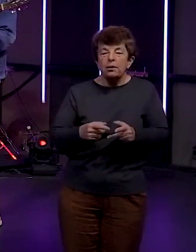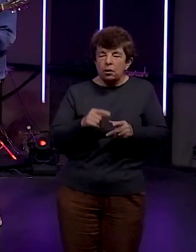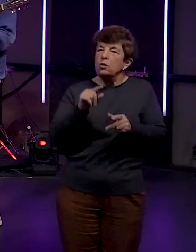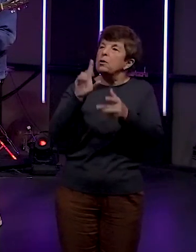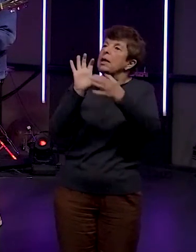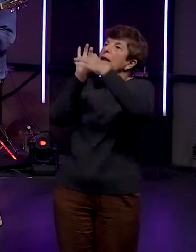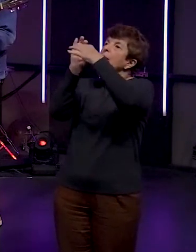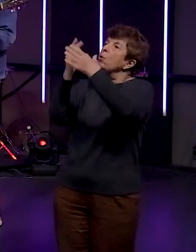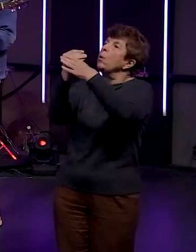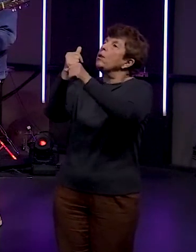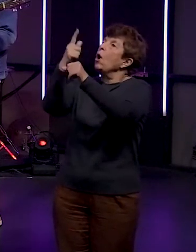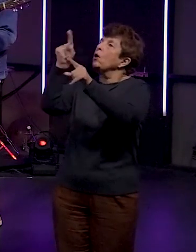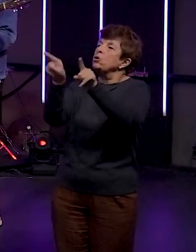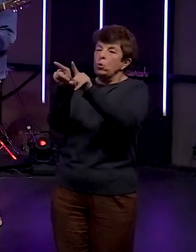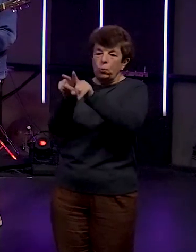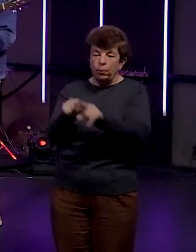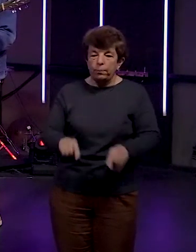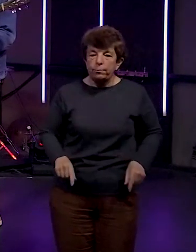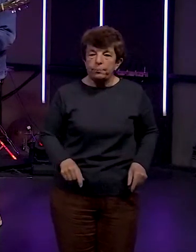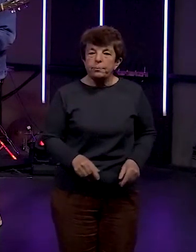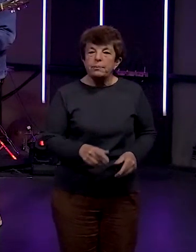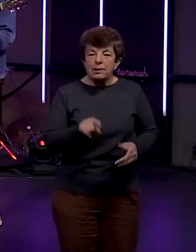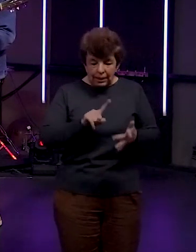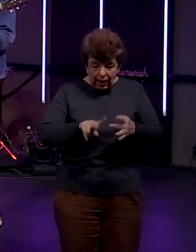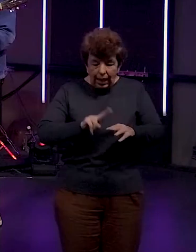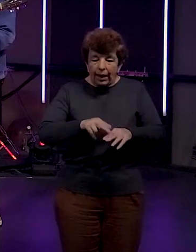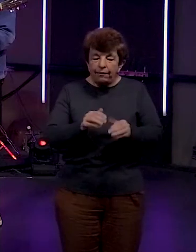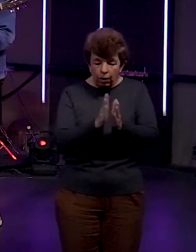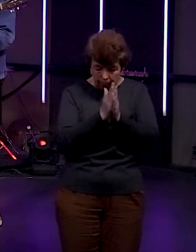as we worship in this way. Now if you've got your newsletter in the week